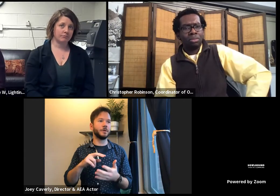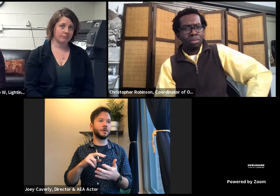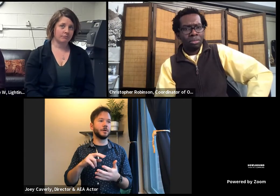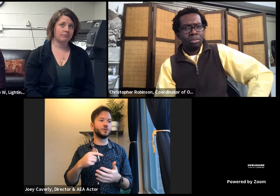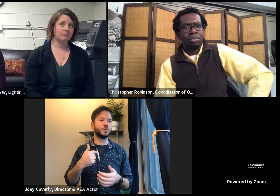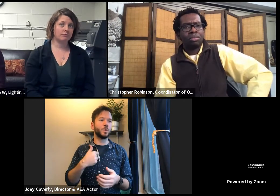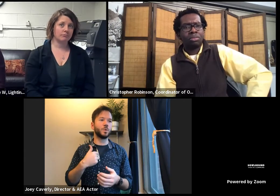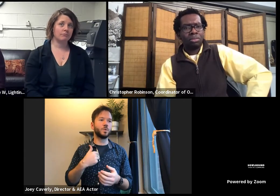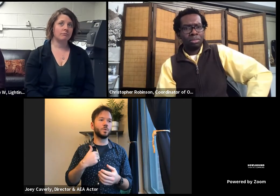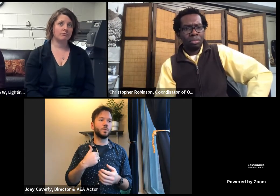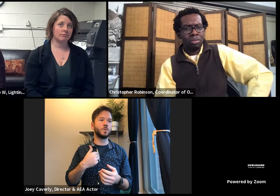That's disappointing.